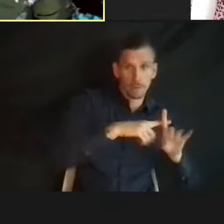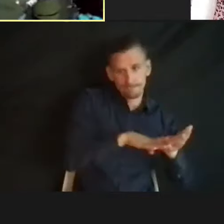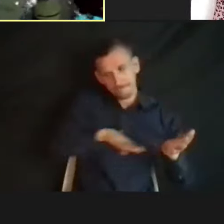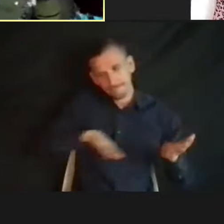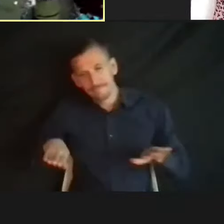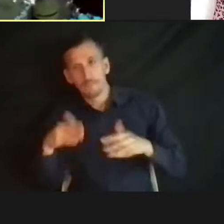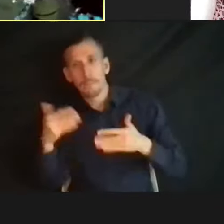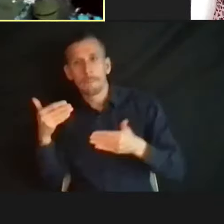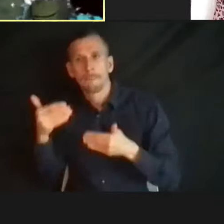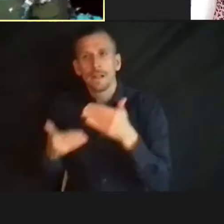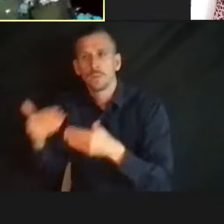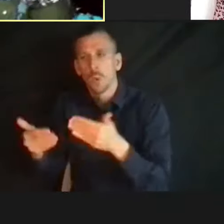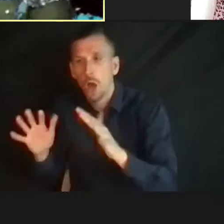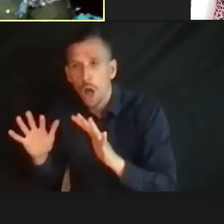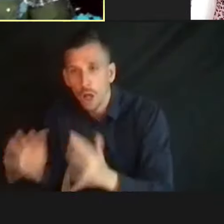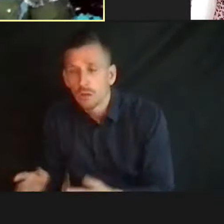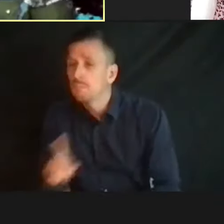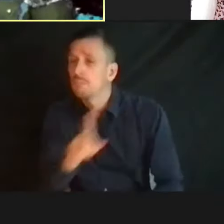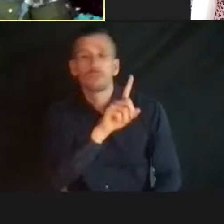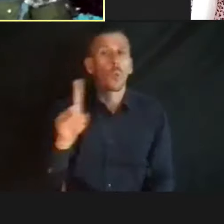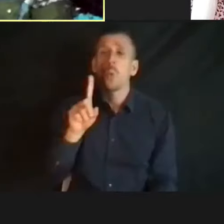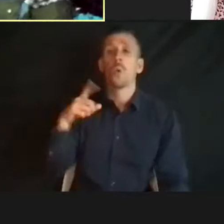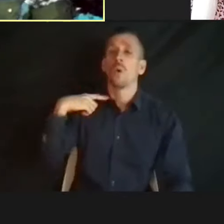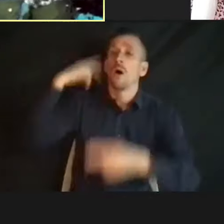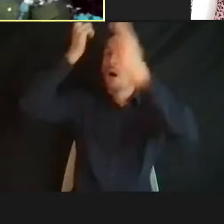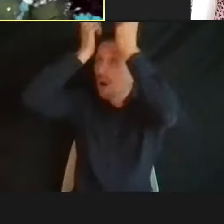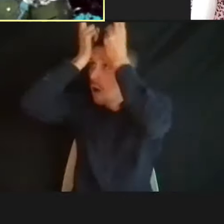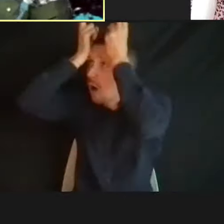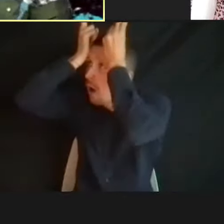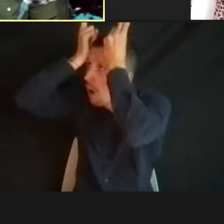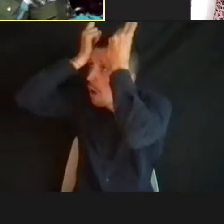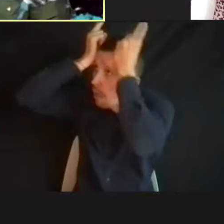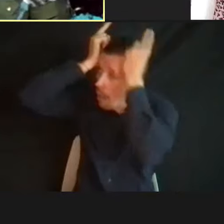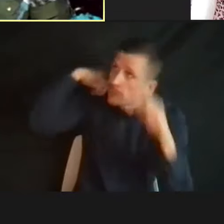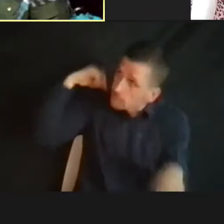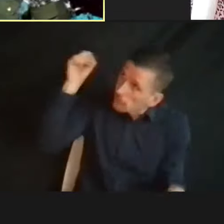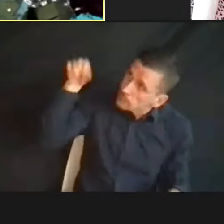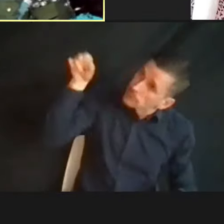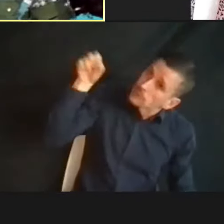it to the environment and destroying environment further. For me, this Summit is very essential